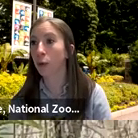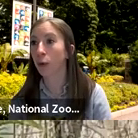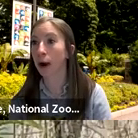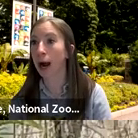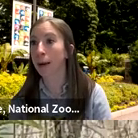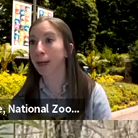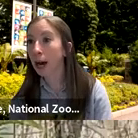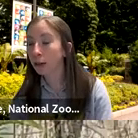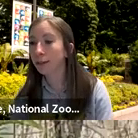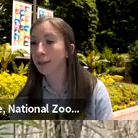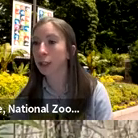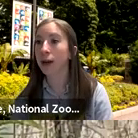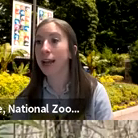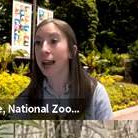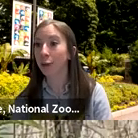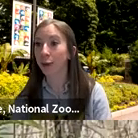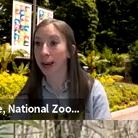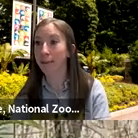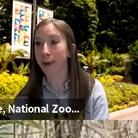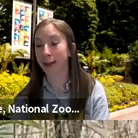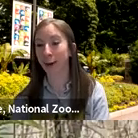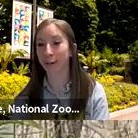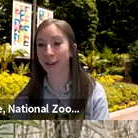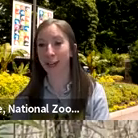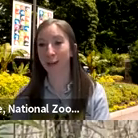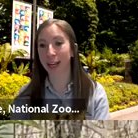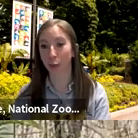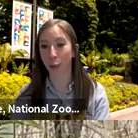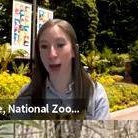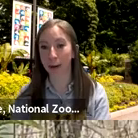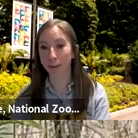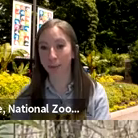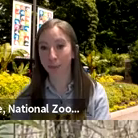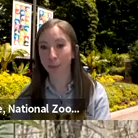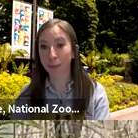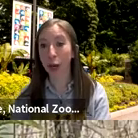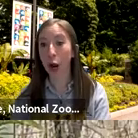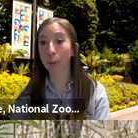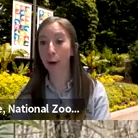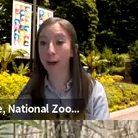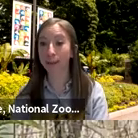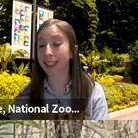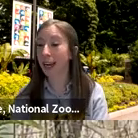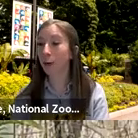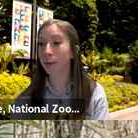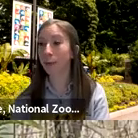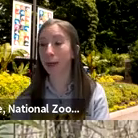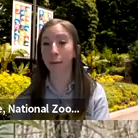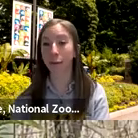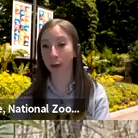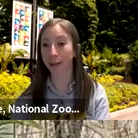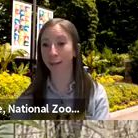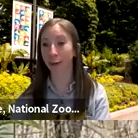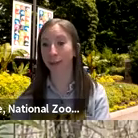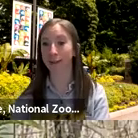or gallery view, and you can pin her video as well.